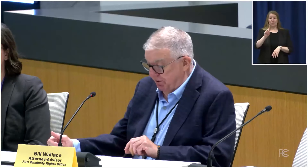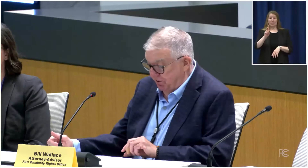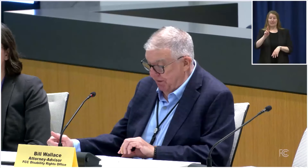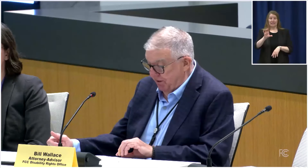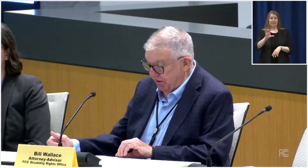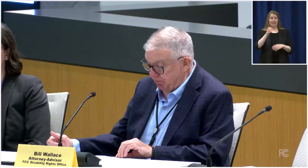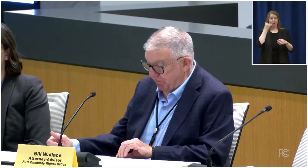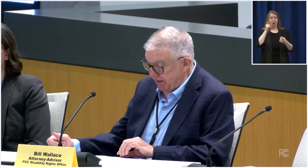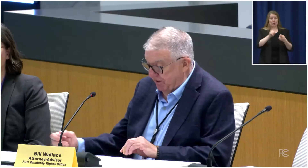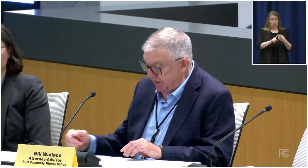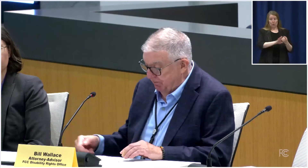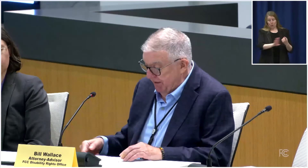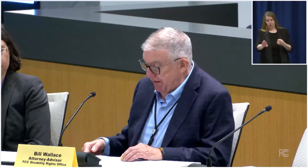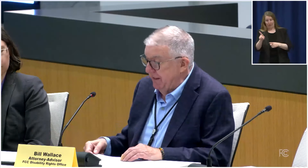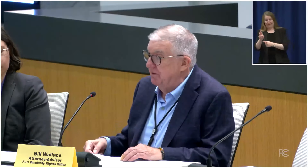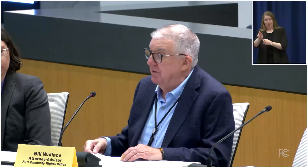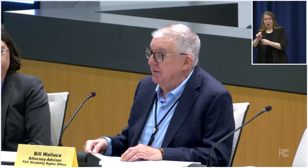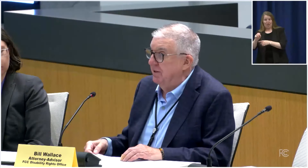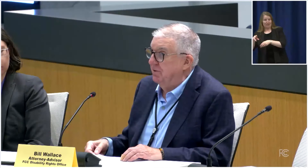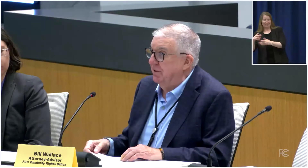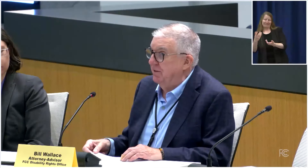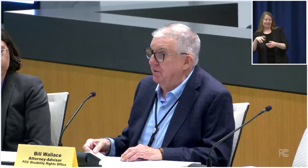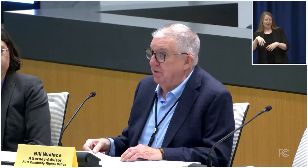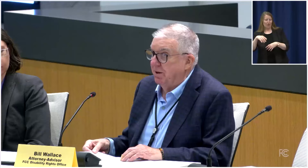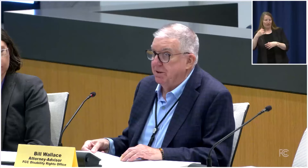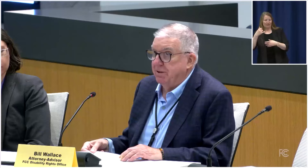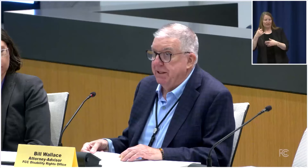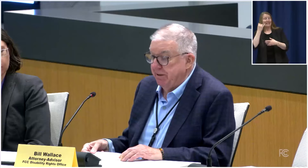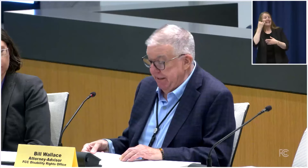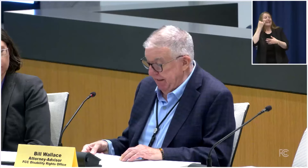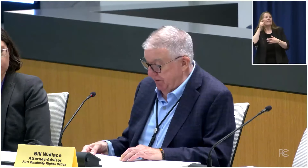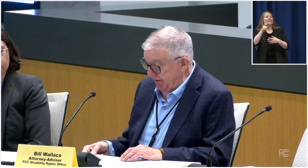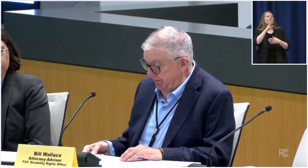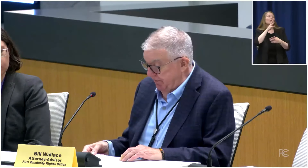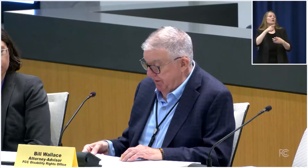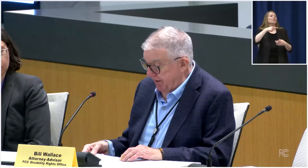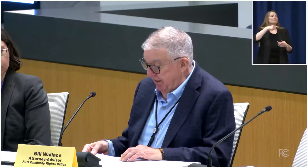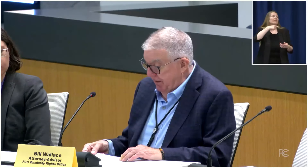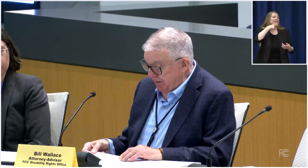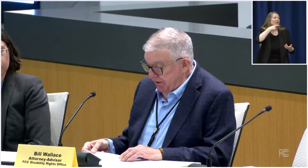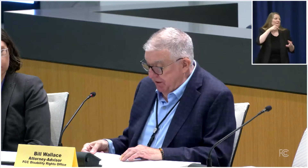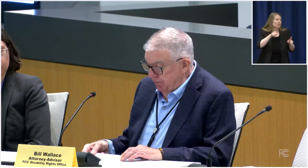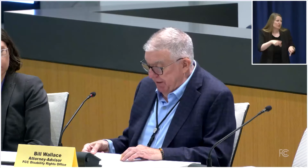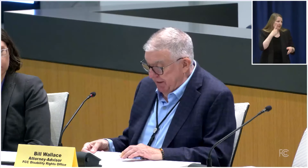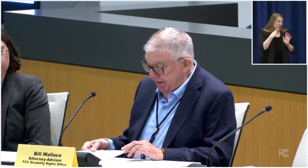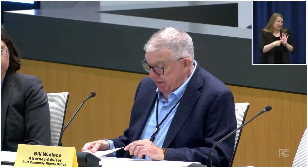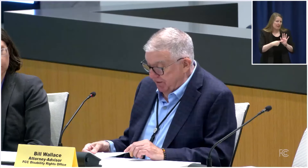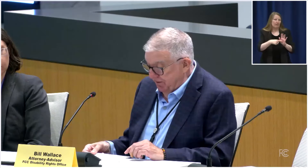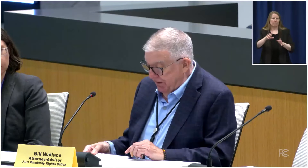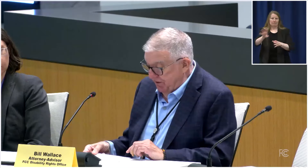DIRECT VIDEO ENTITY THEY MUST SUBMIT AN APPLICATION TO THE FCC'S CONSUMER AND GOVERNMENT AFFAIRS BUREAU. DEMONSTRATING THAT IT UNDERSTANDS THE APPLICABLE